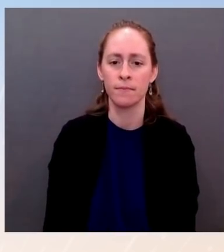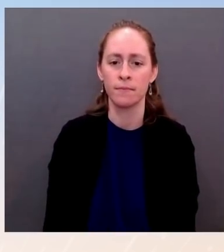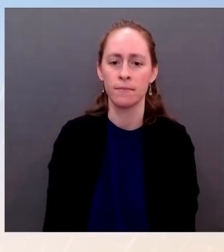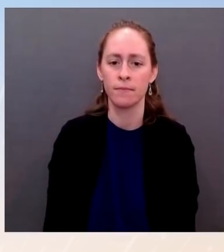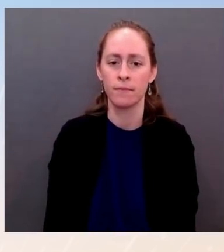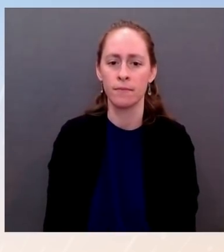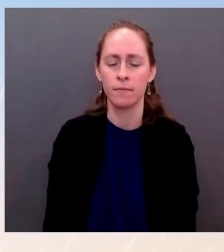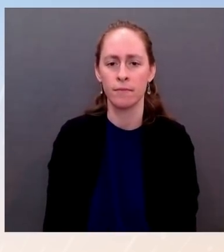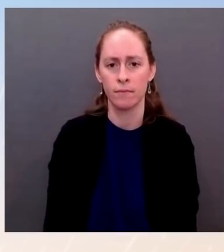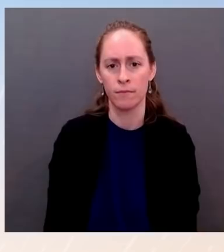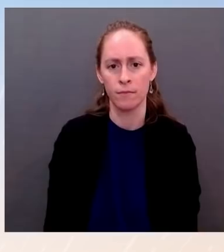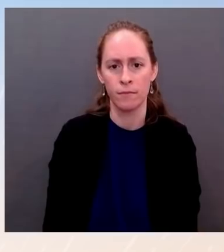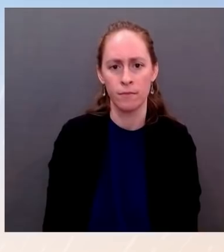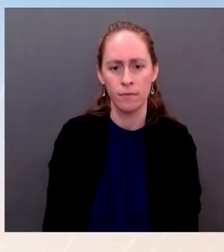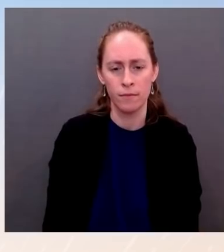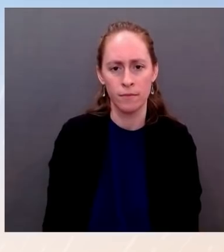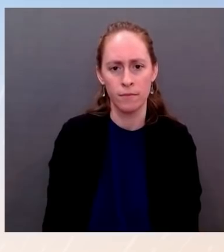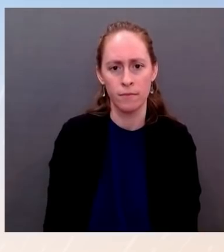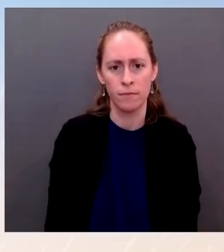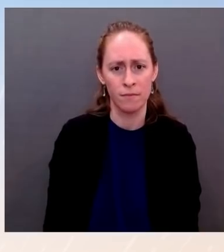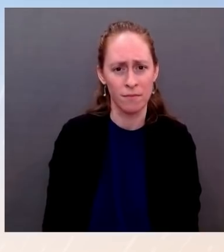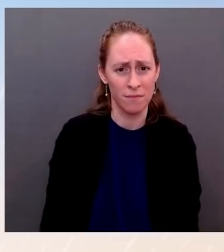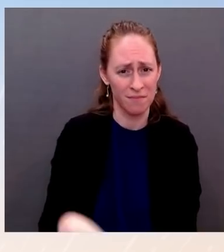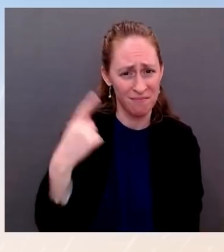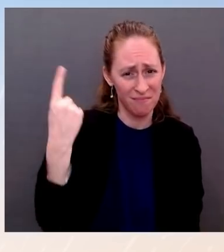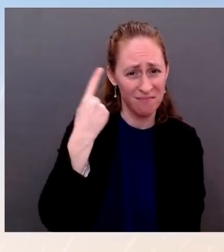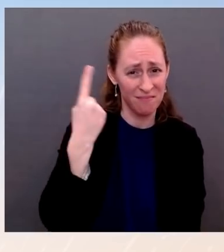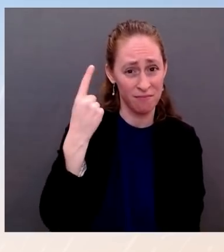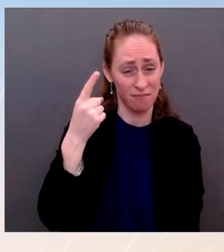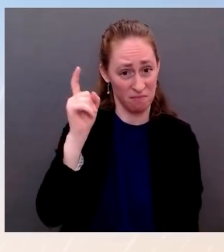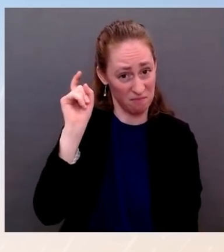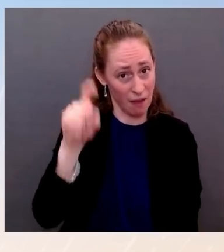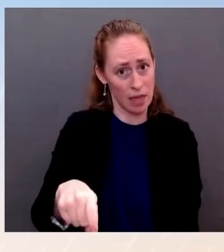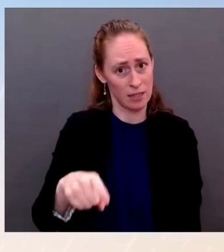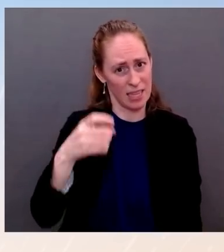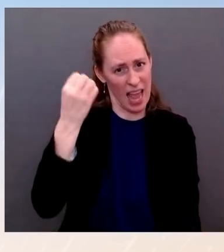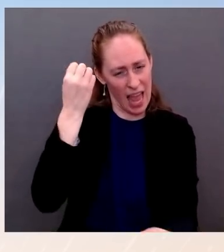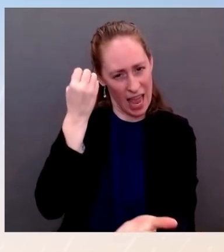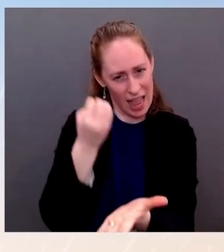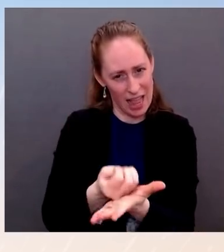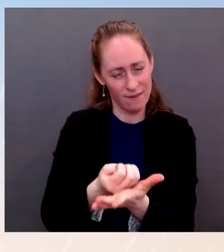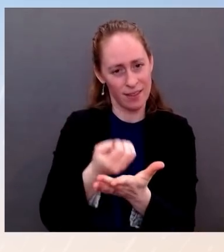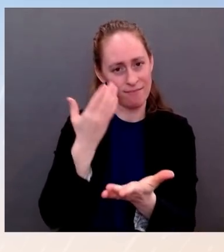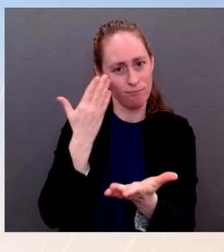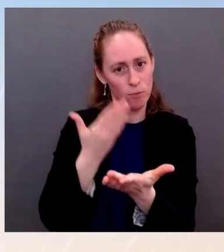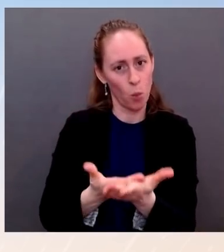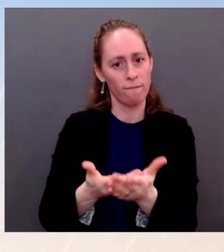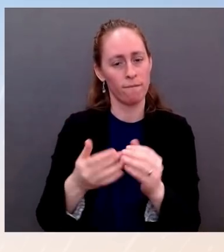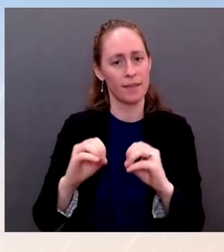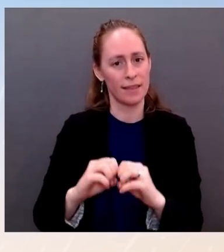of just what you're seeing that shows Americans -- this is a country that went through Iraq --